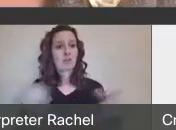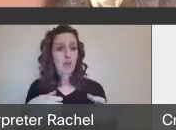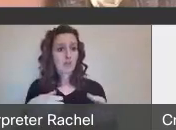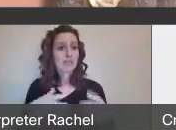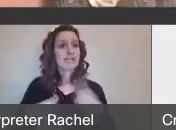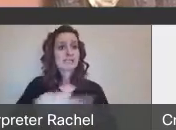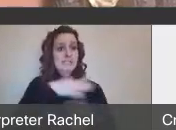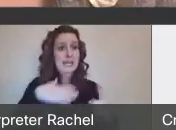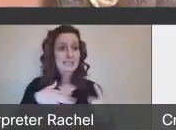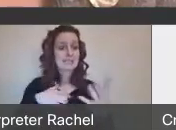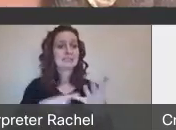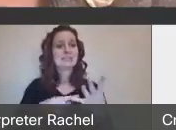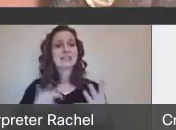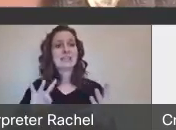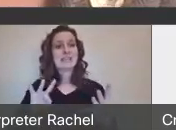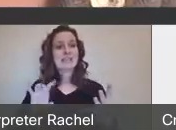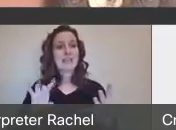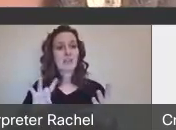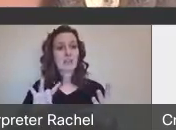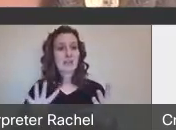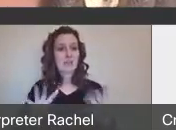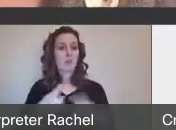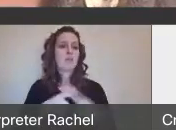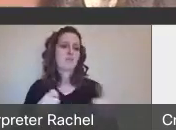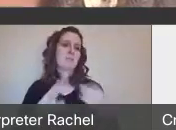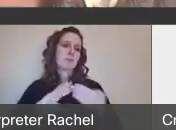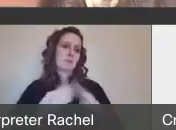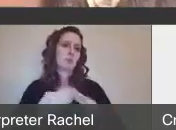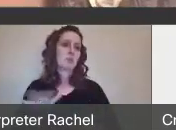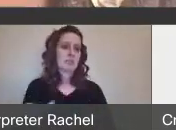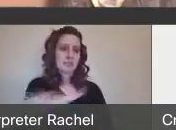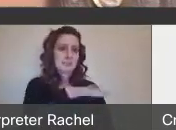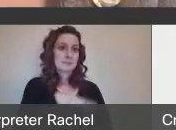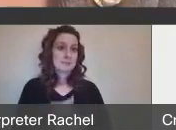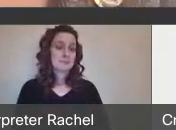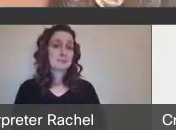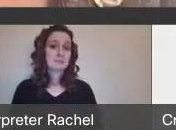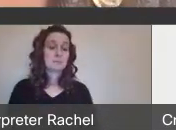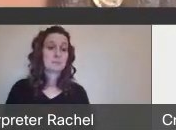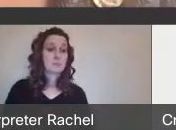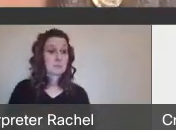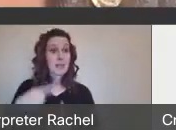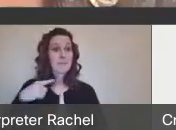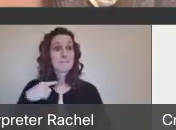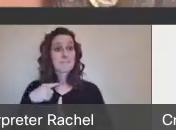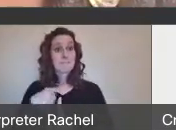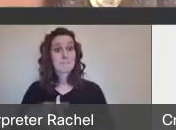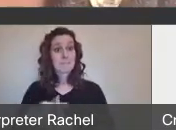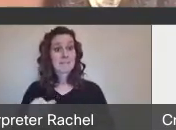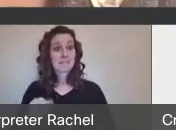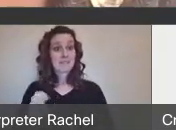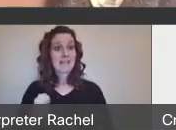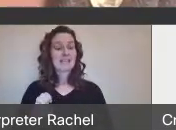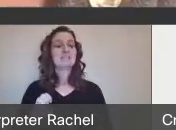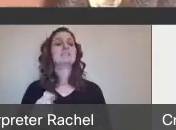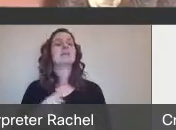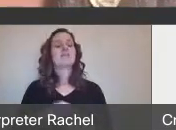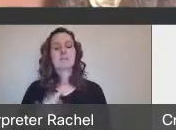and 884 are from the community. These positive individuals are from 59 municipalities. As you